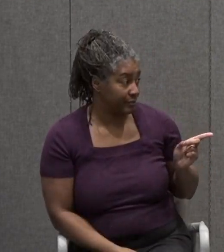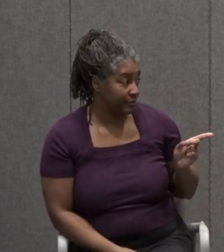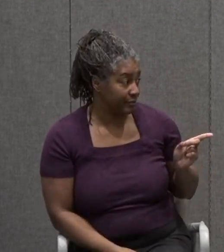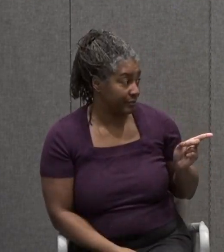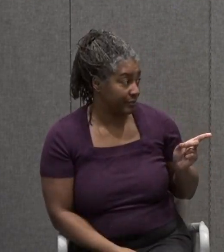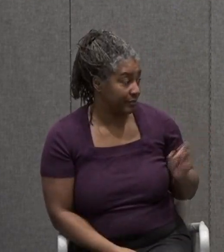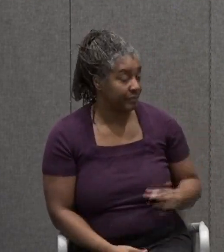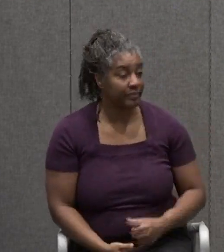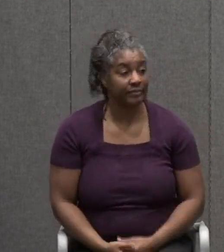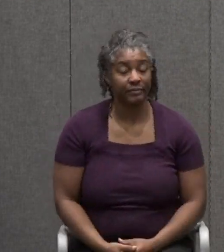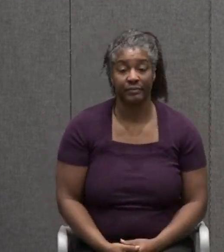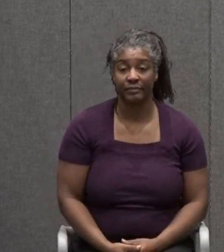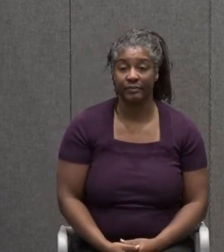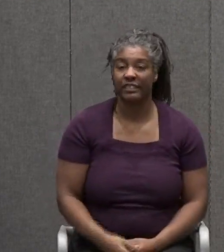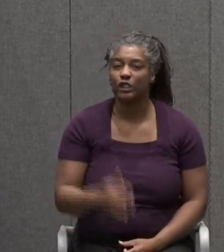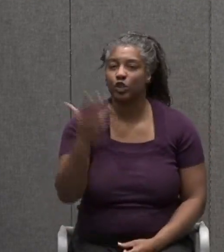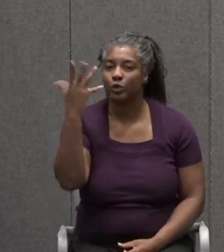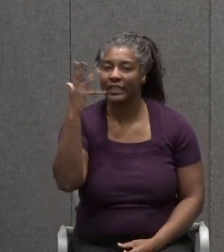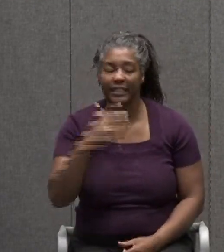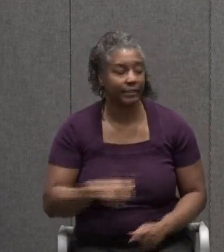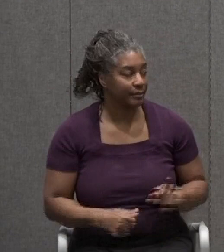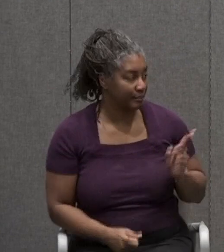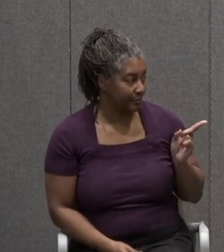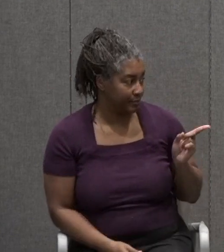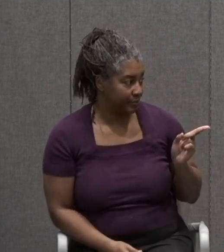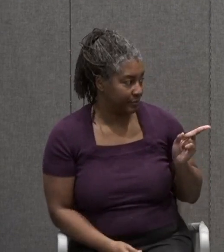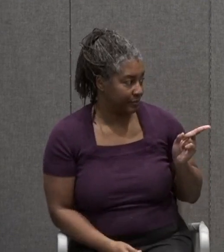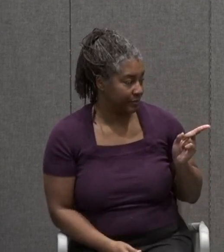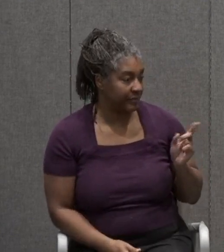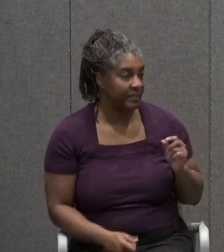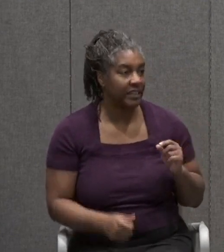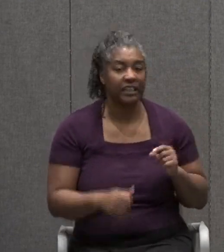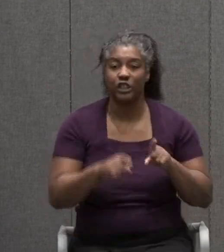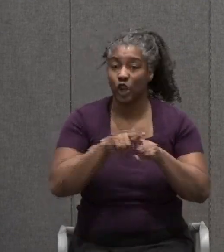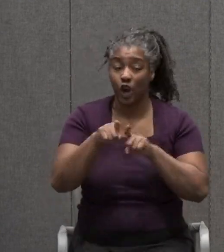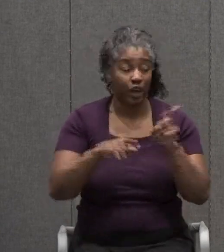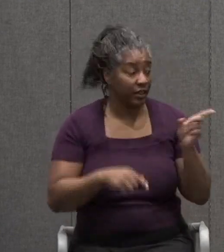maybe tree, maybe star,